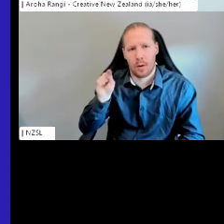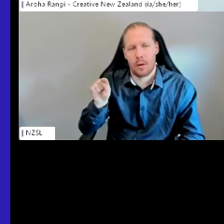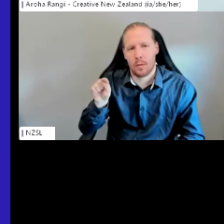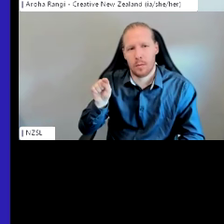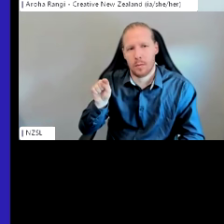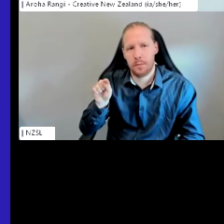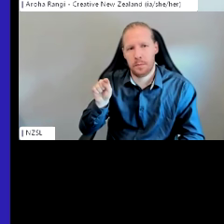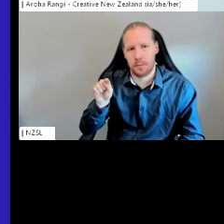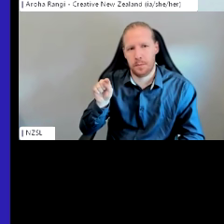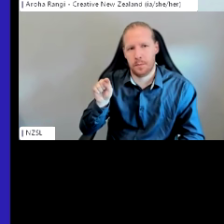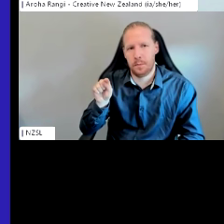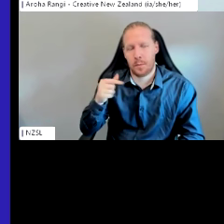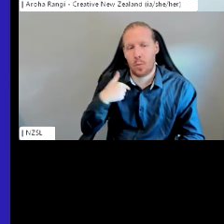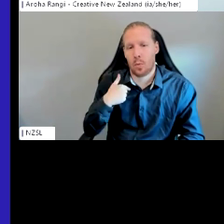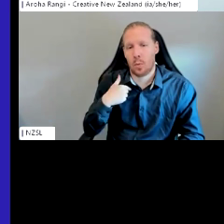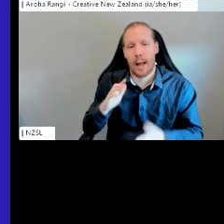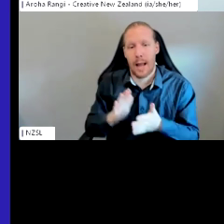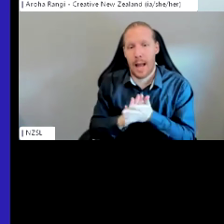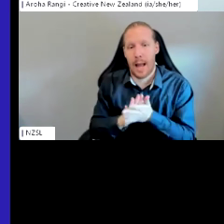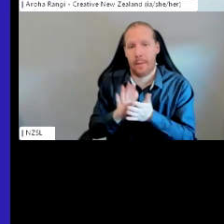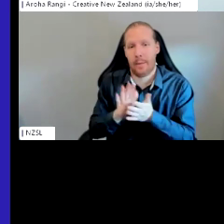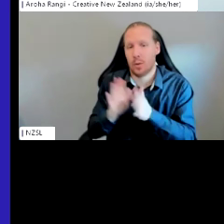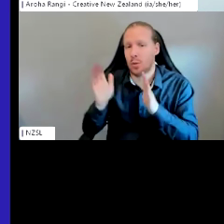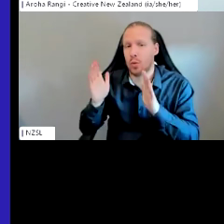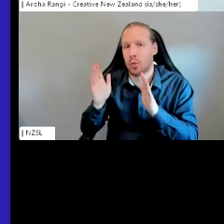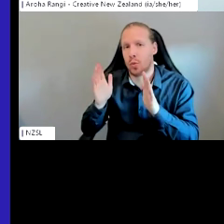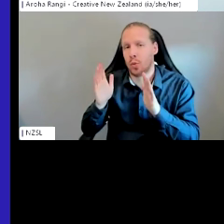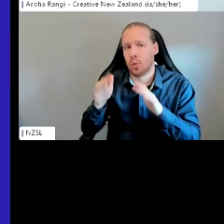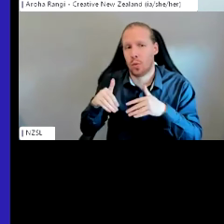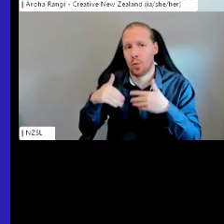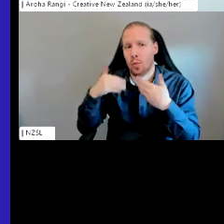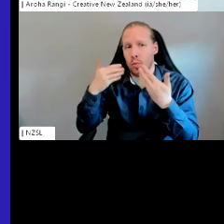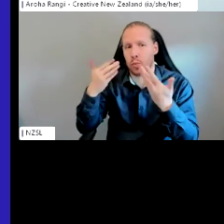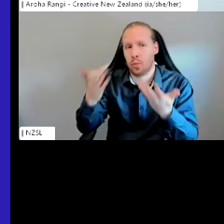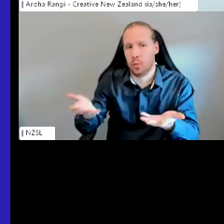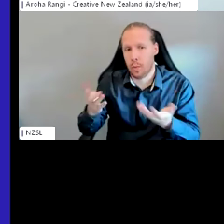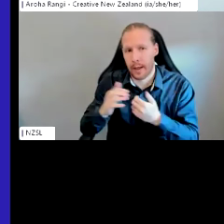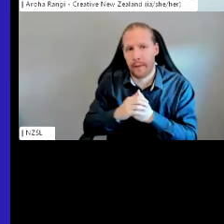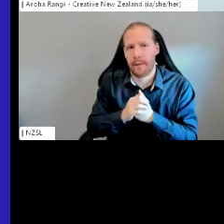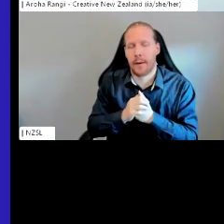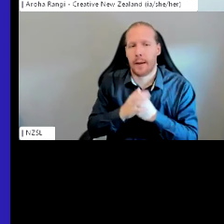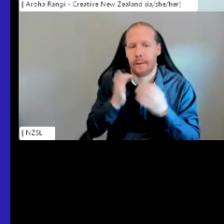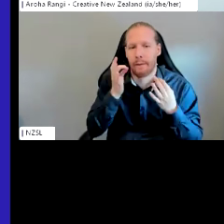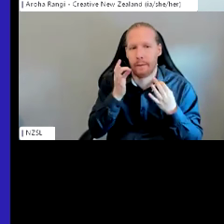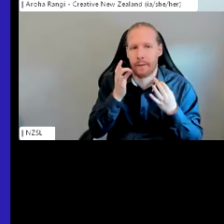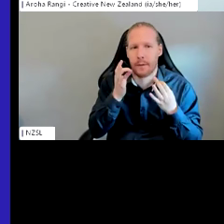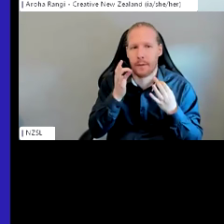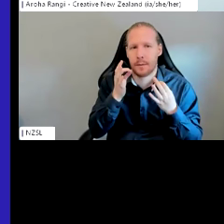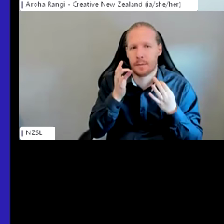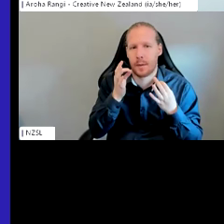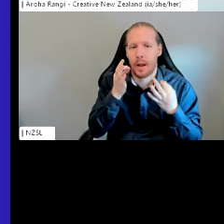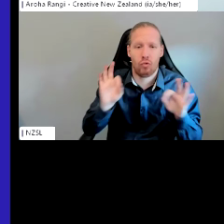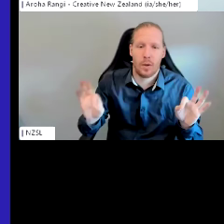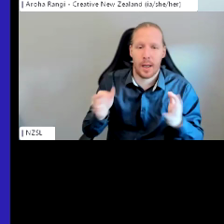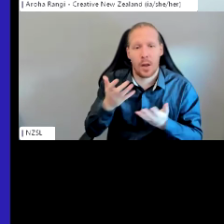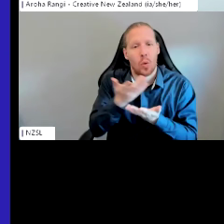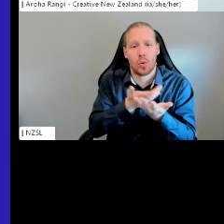um uh happy to give uh to to do a lit literally a free no obligation consultation with anyone who's